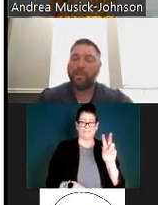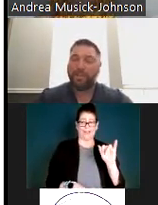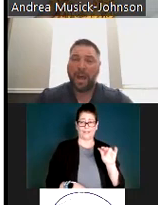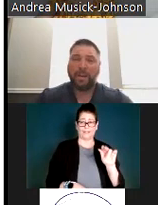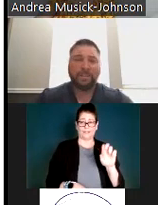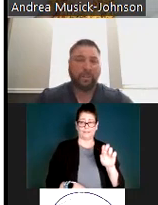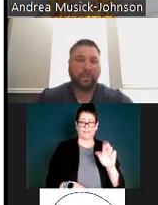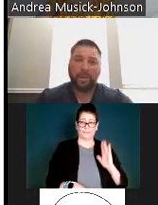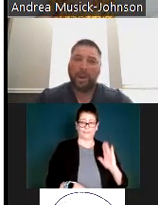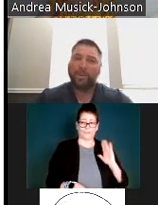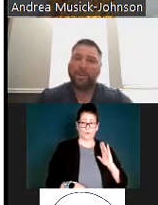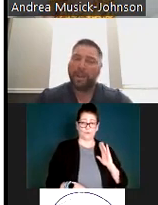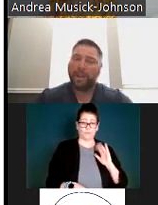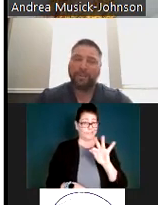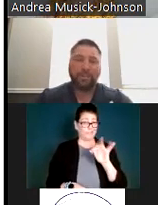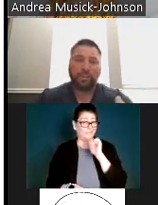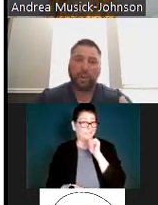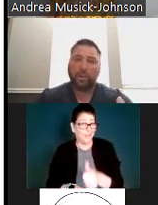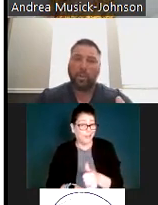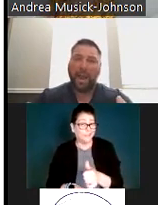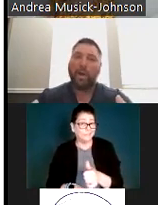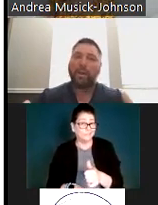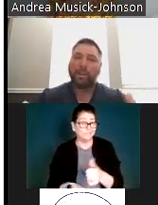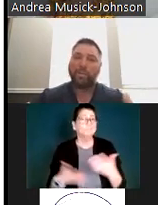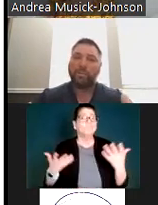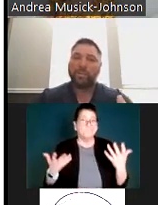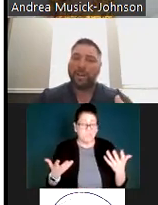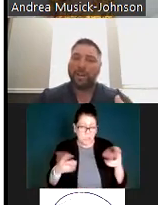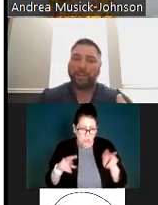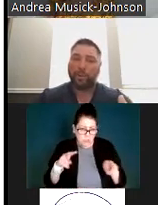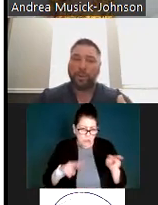If you have not, this is a great way for you to kind of determine how it can be used most effectively for you.